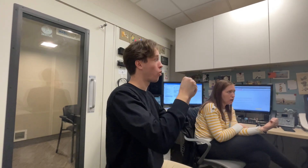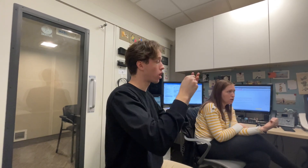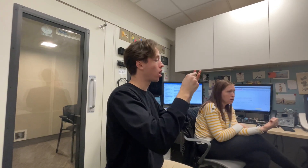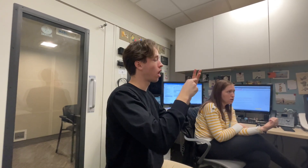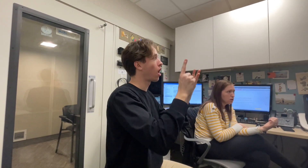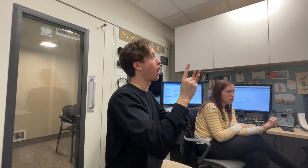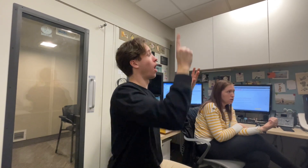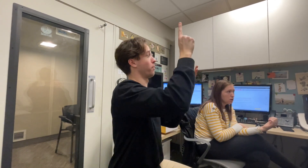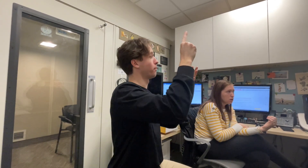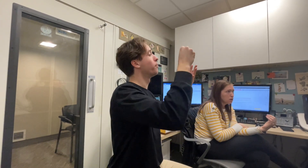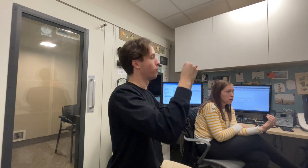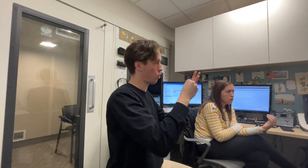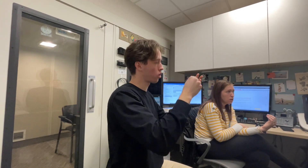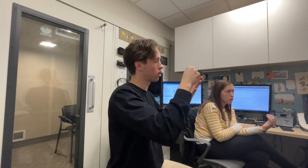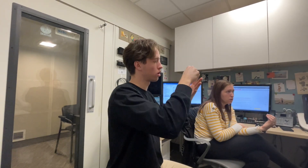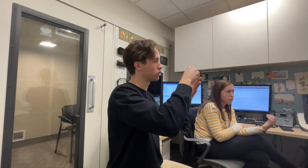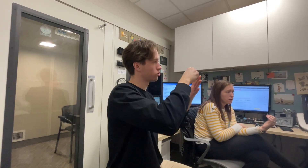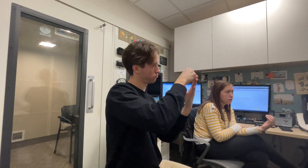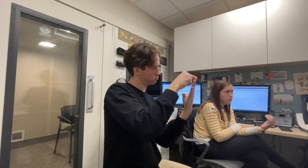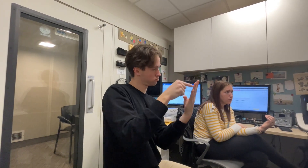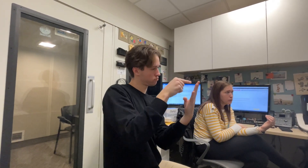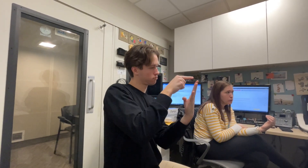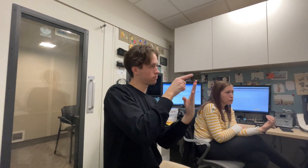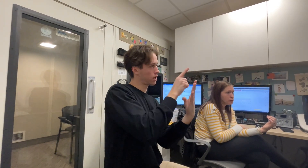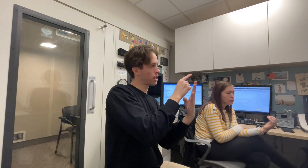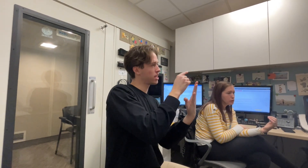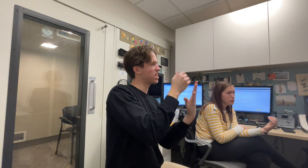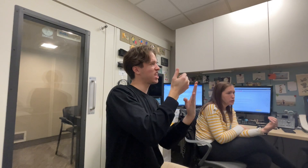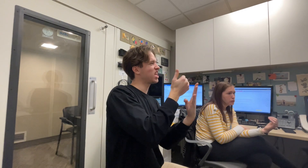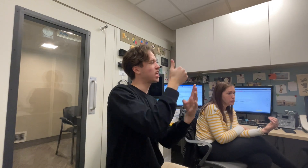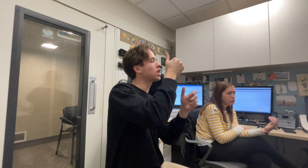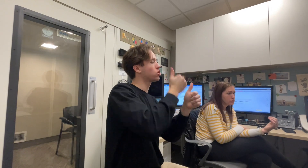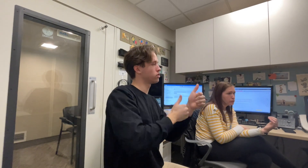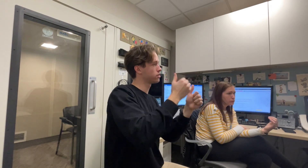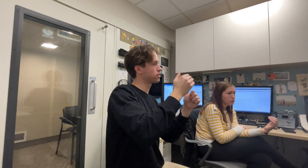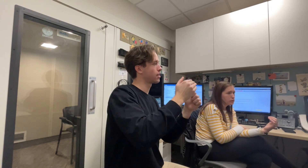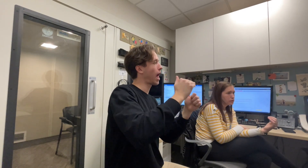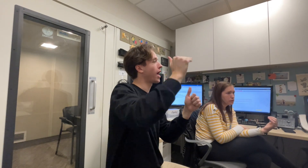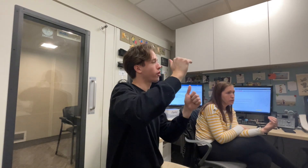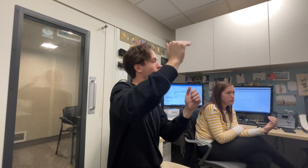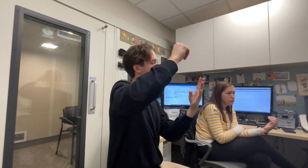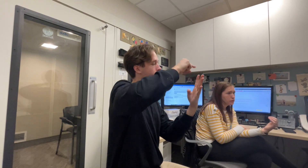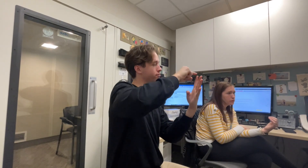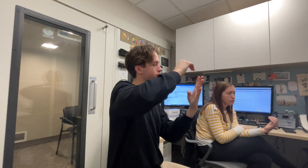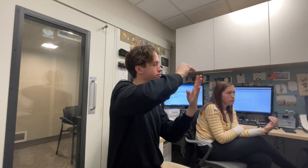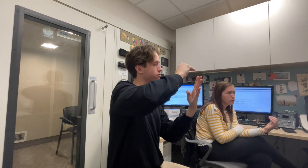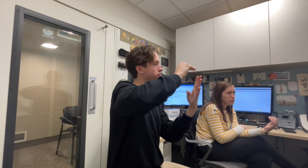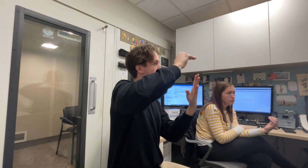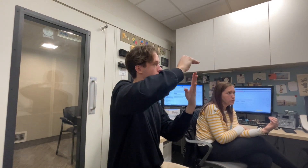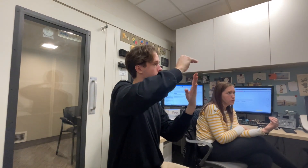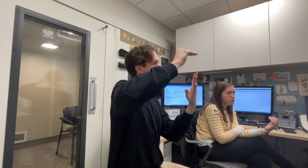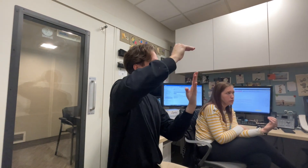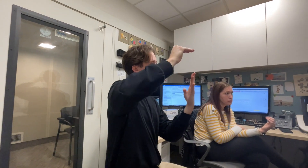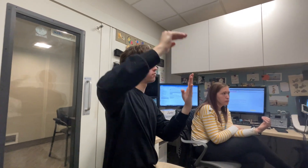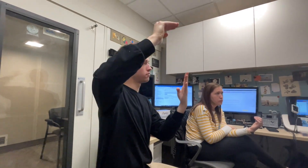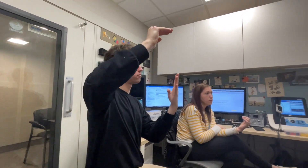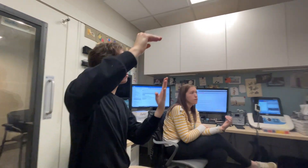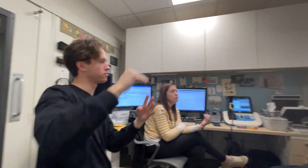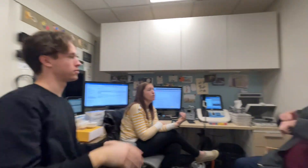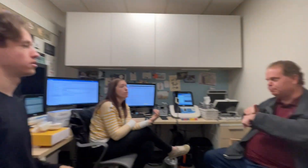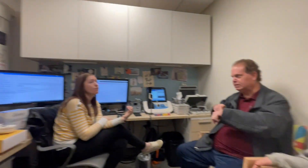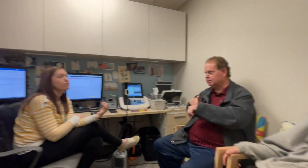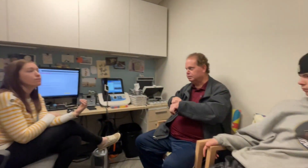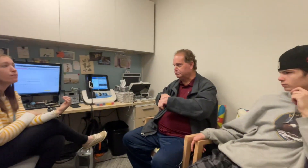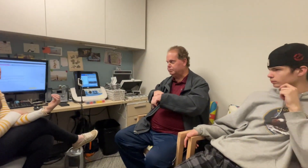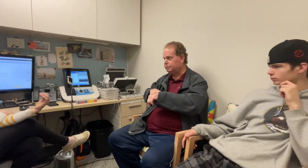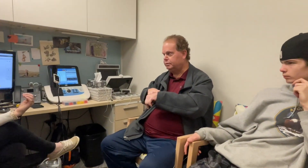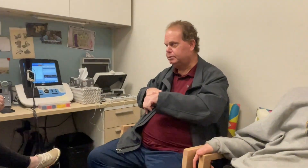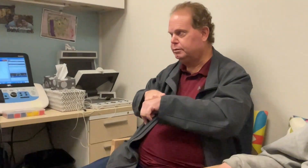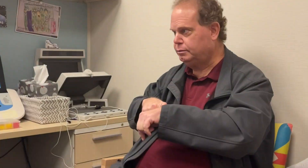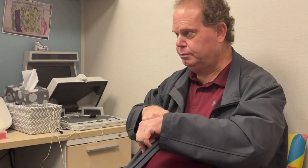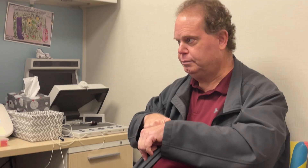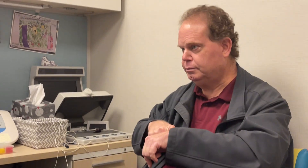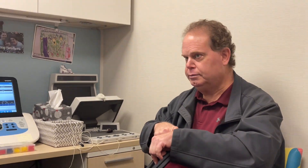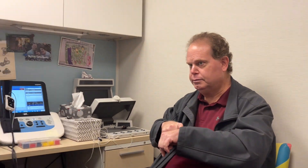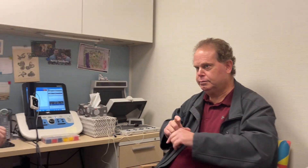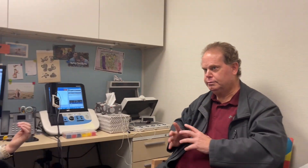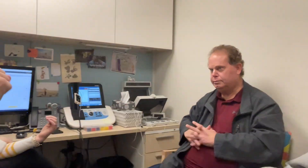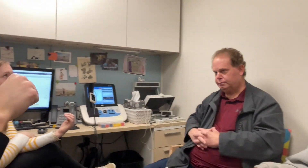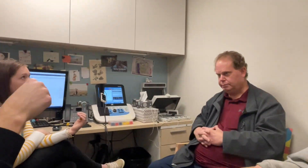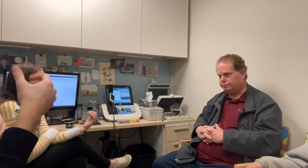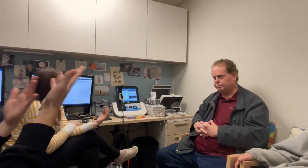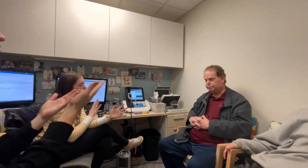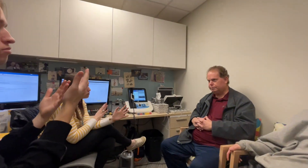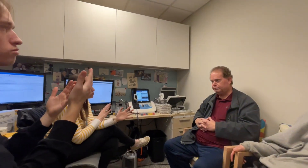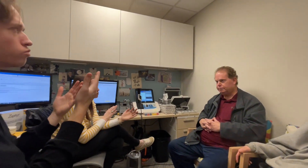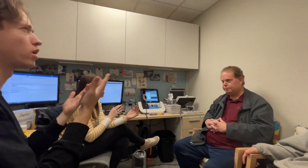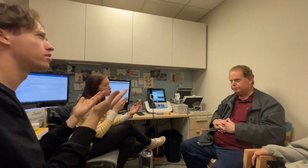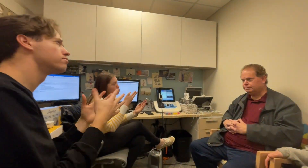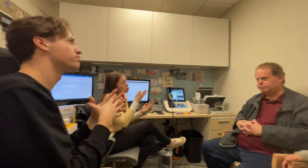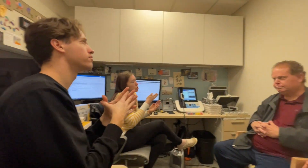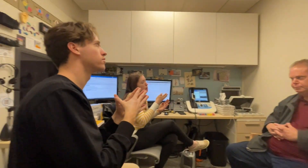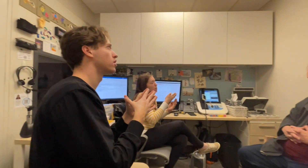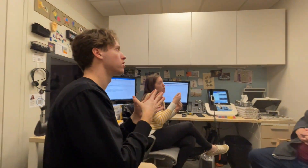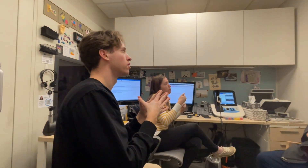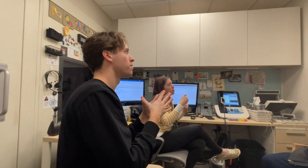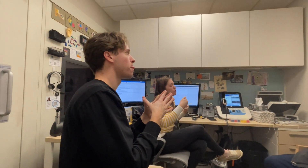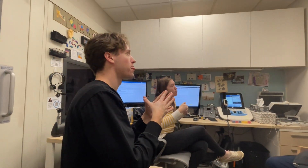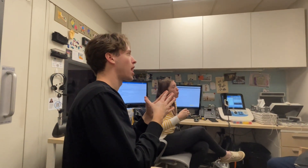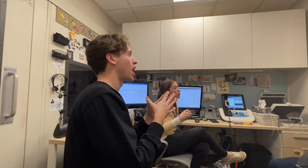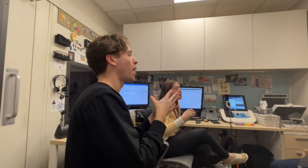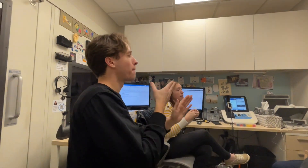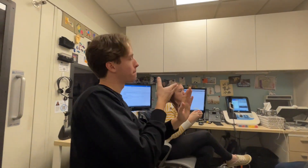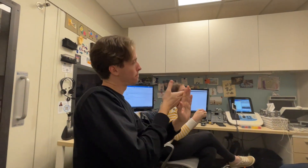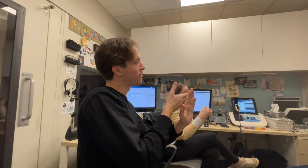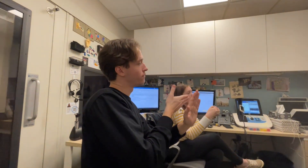okay that's the time so yes so today well just before the next time that